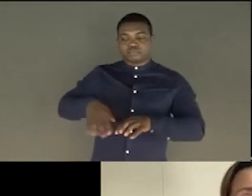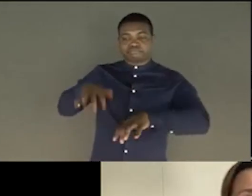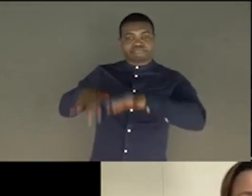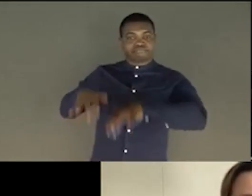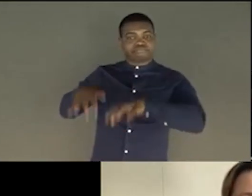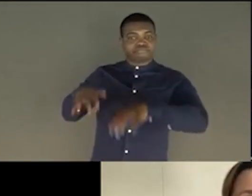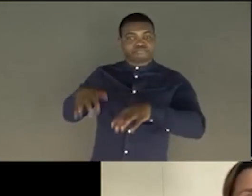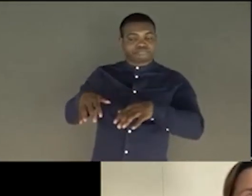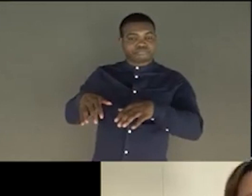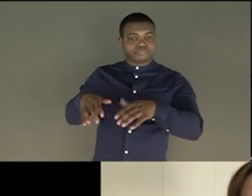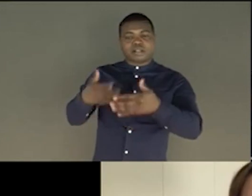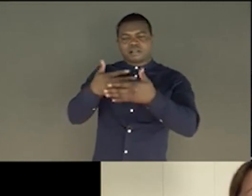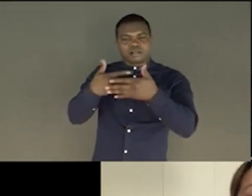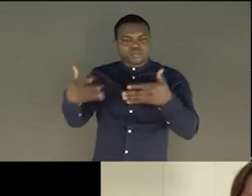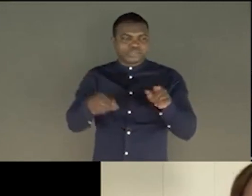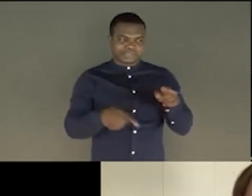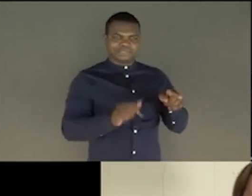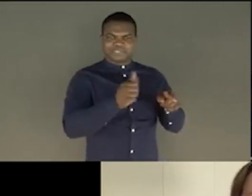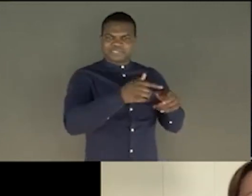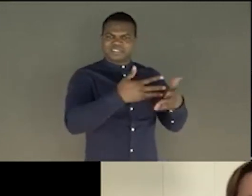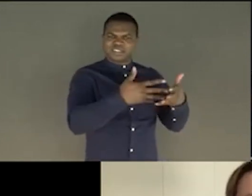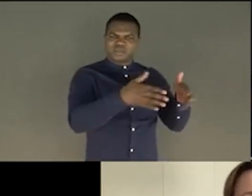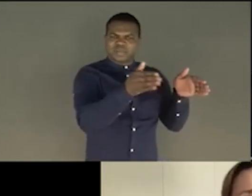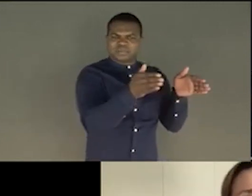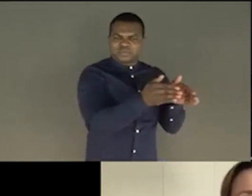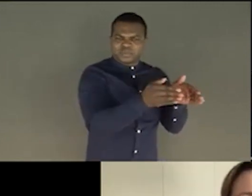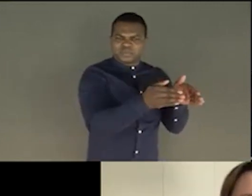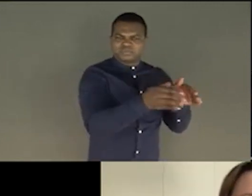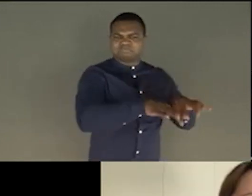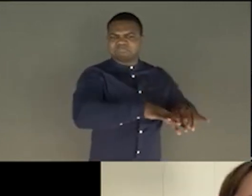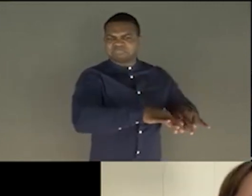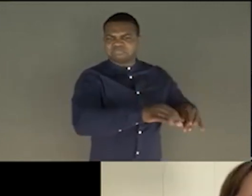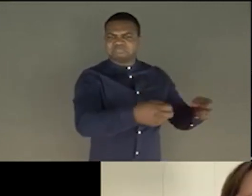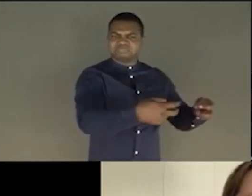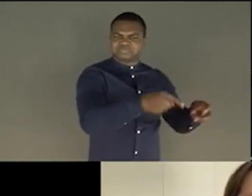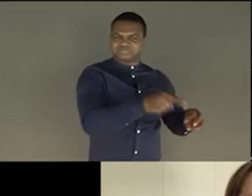We struggle with it in Swedish and in Norwegian and many of the other small language areas as well.